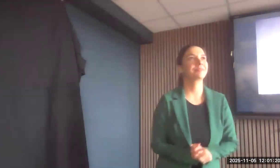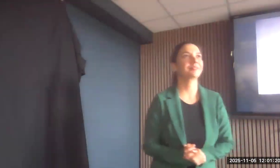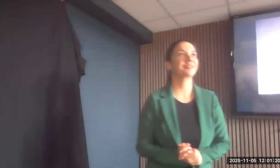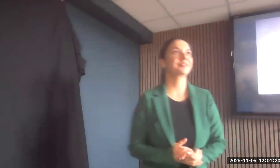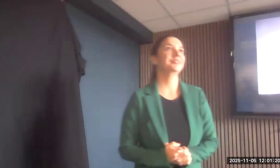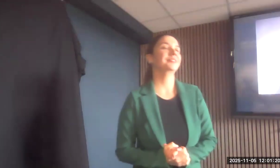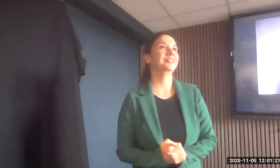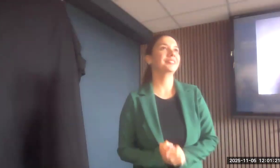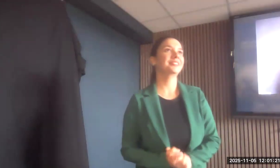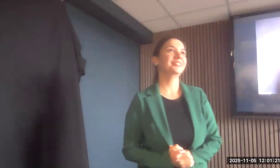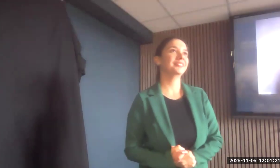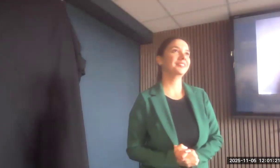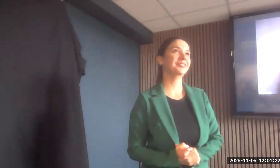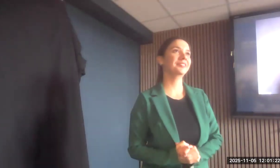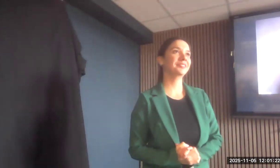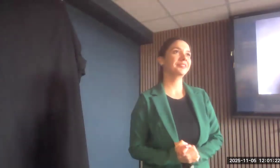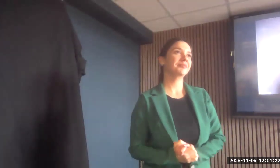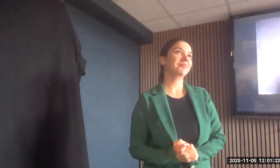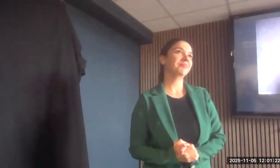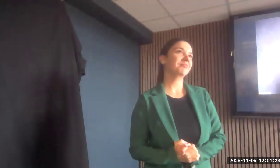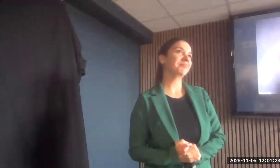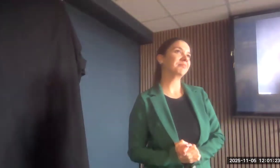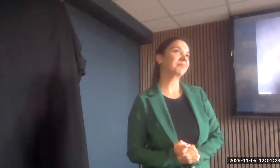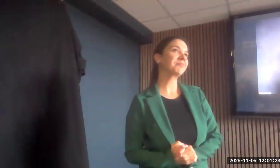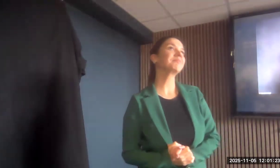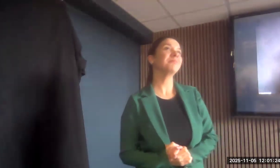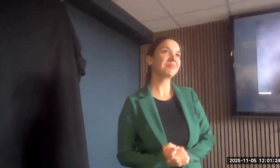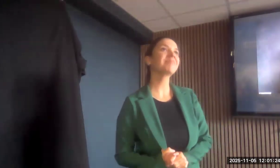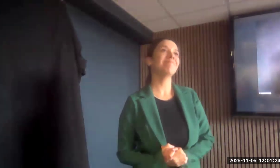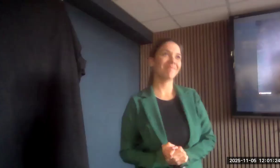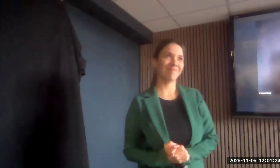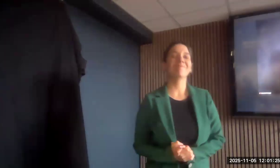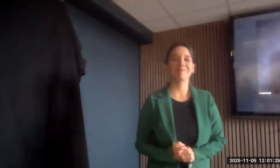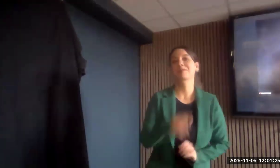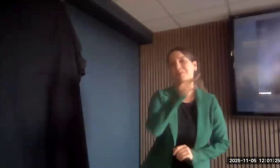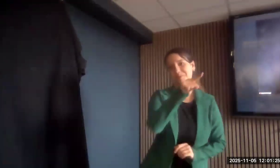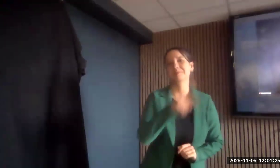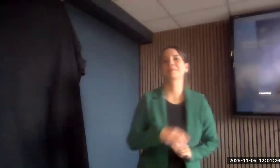I think… do you see that sign in other countries?